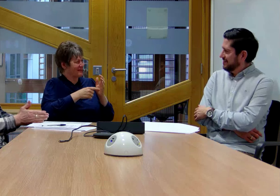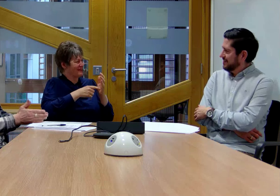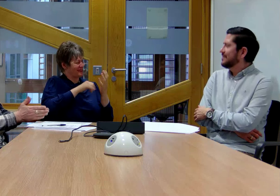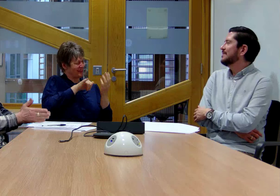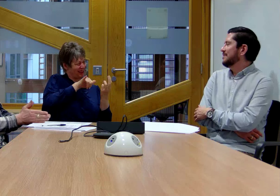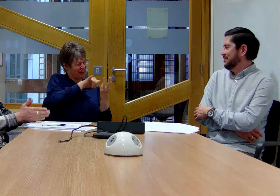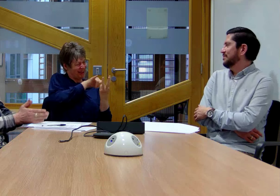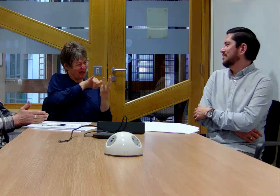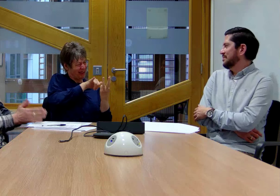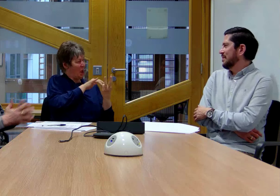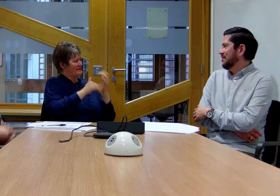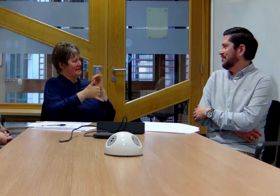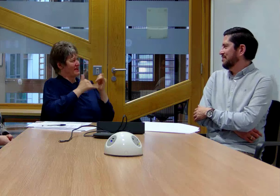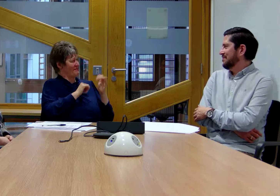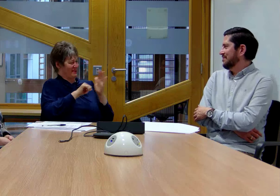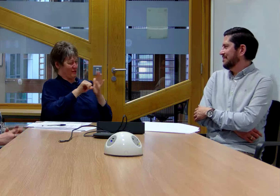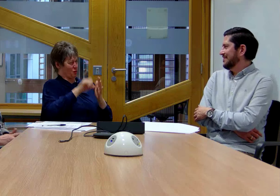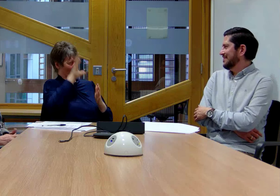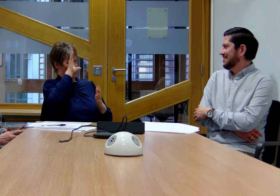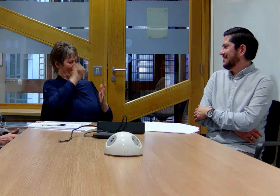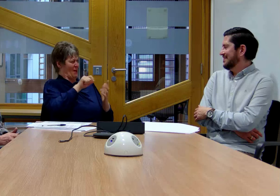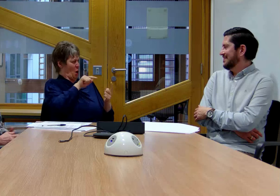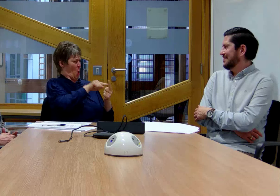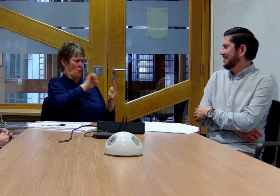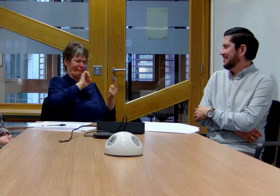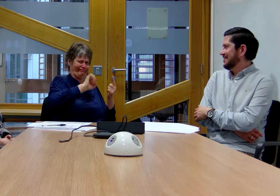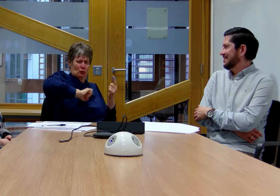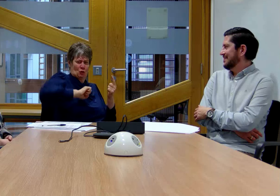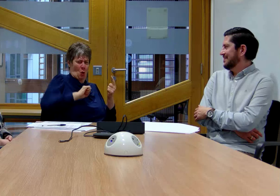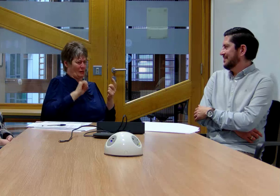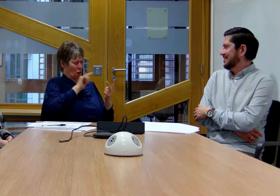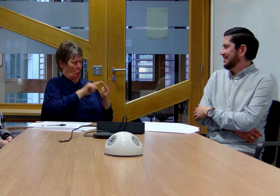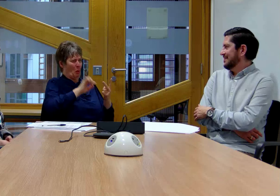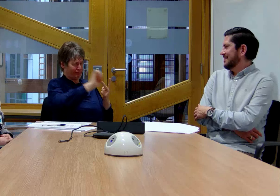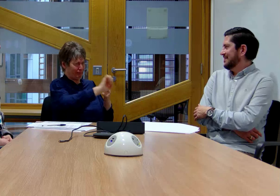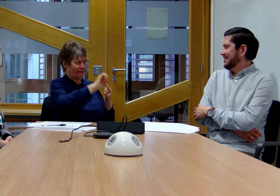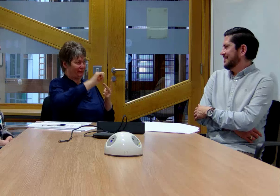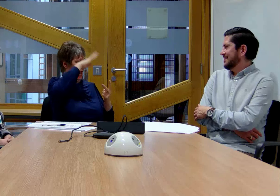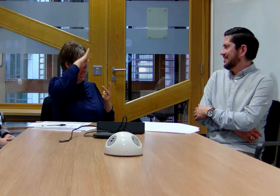so close together quite often, it's hard to remember which is in one language which isn't,